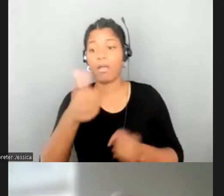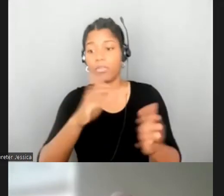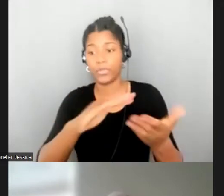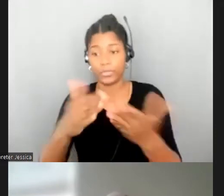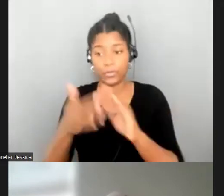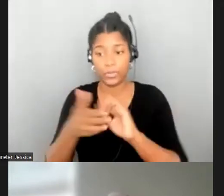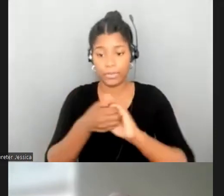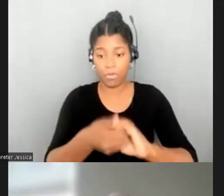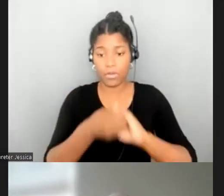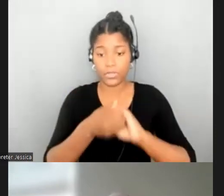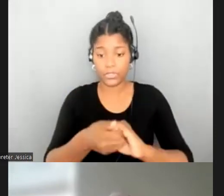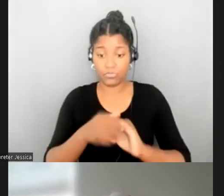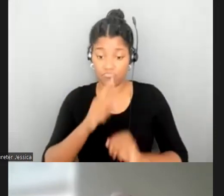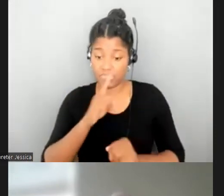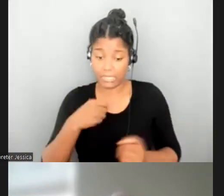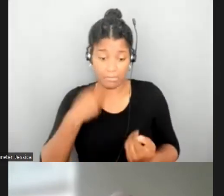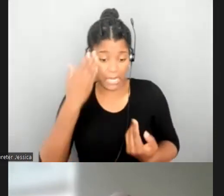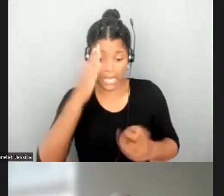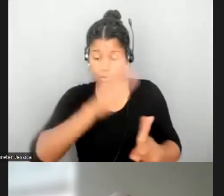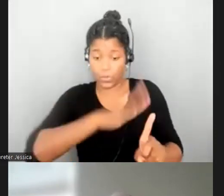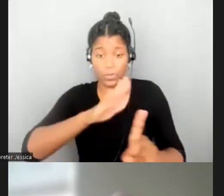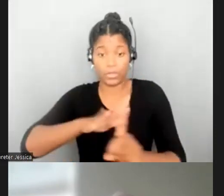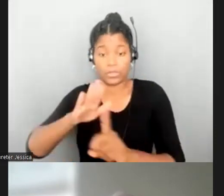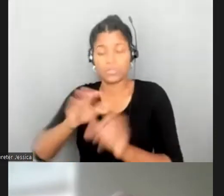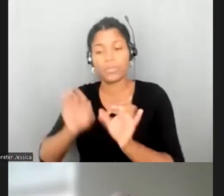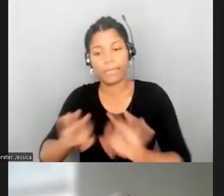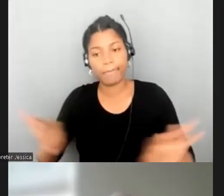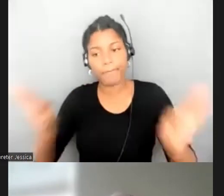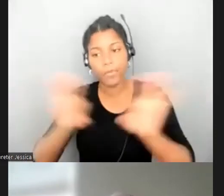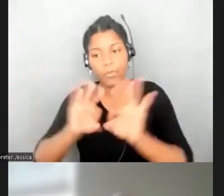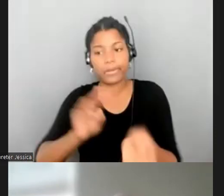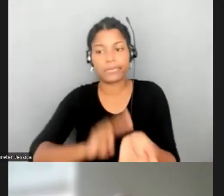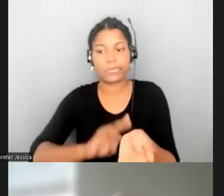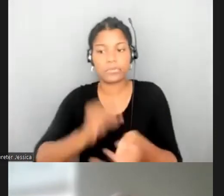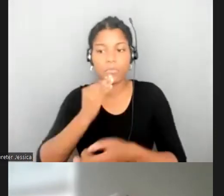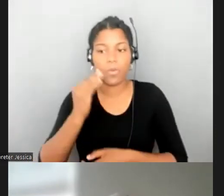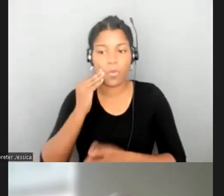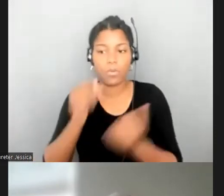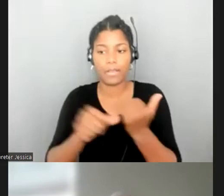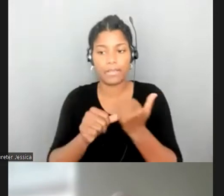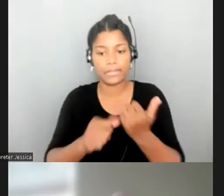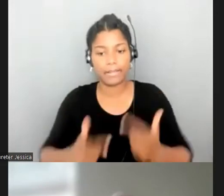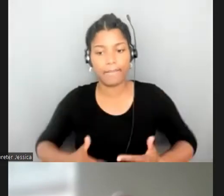So developing the relationships with the nursing homes and assisted living, with the clinics